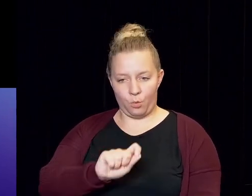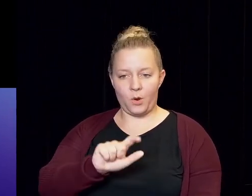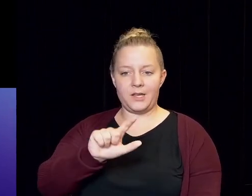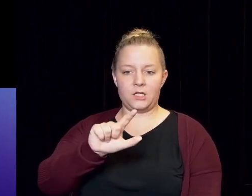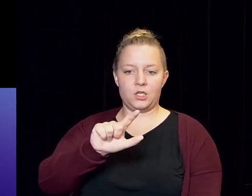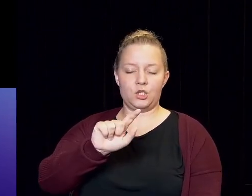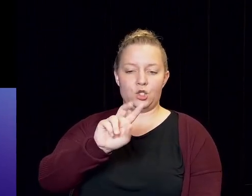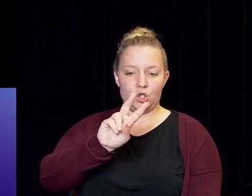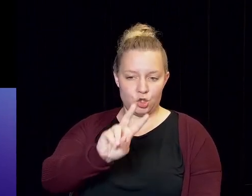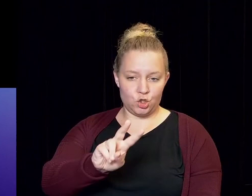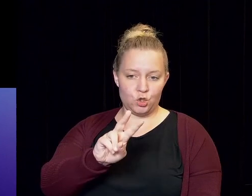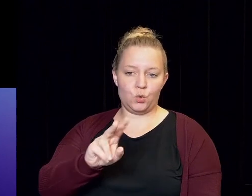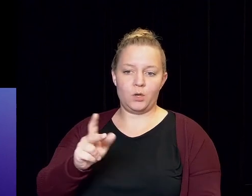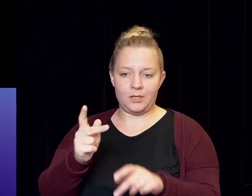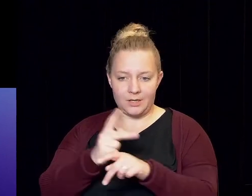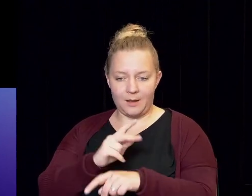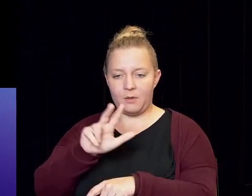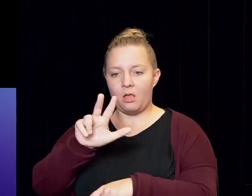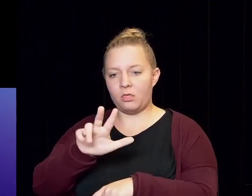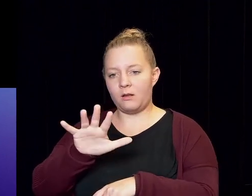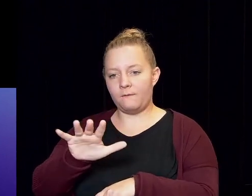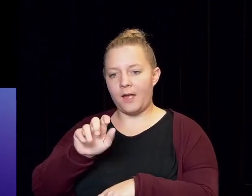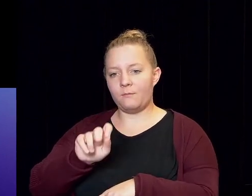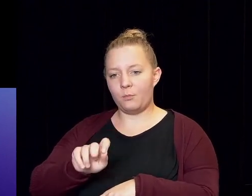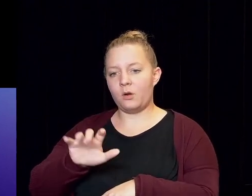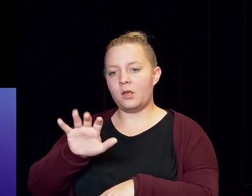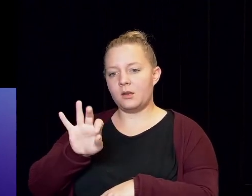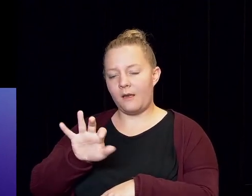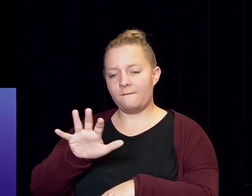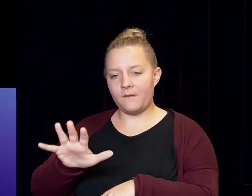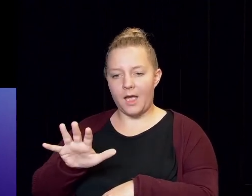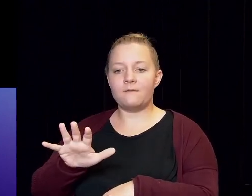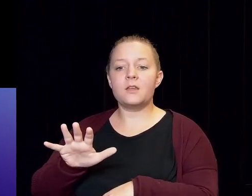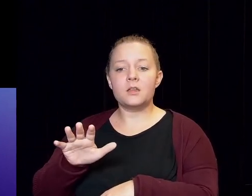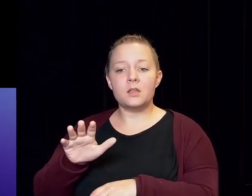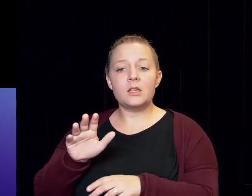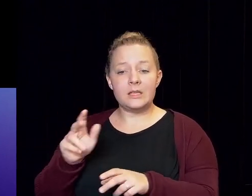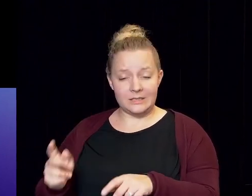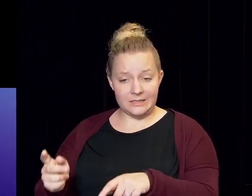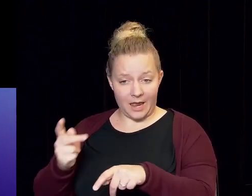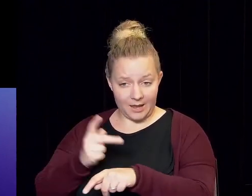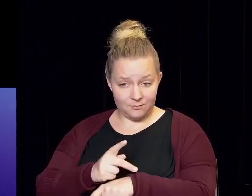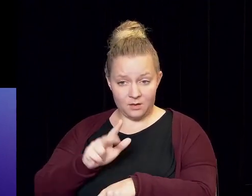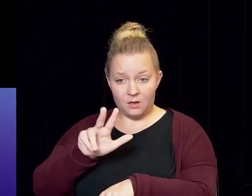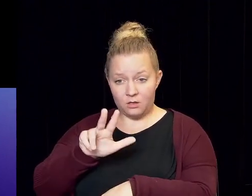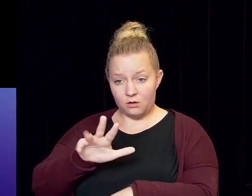I have 0 in the hundredths spot, I have nothing. So, I just wrote it like this. Times 35.95 told me that